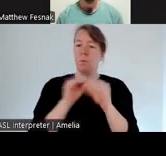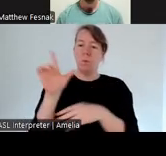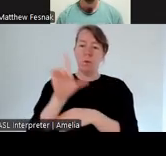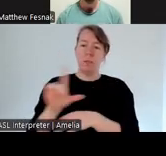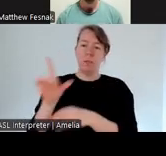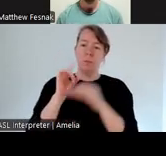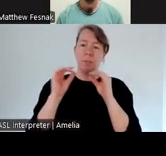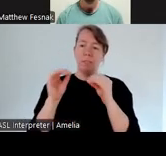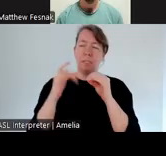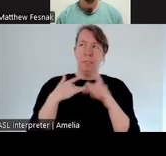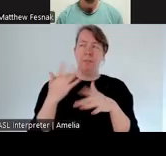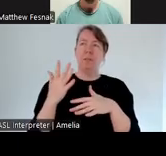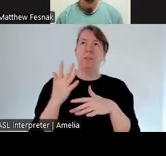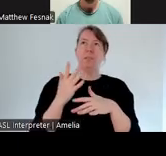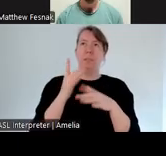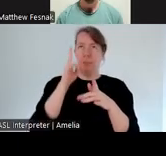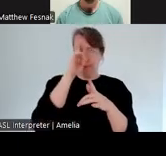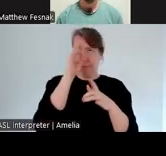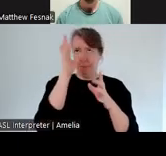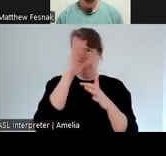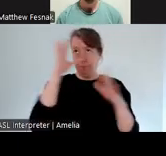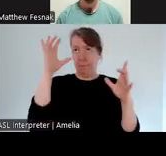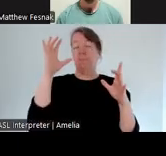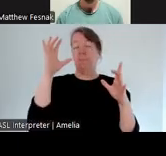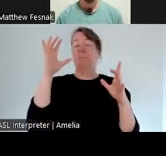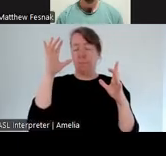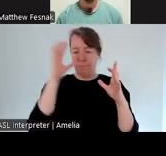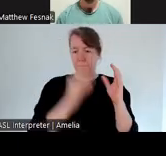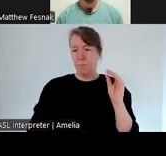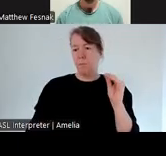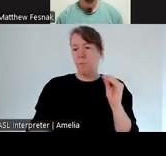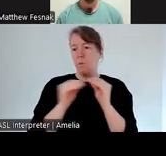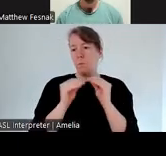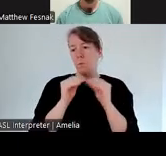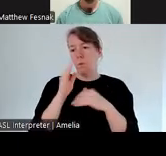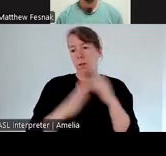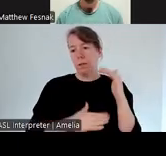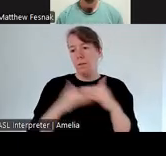more comfortable exploring that literature and understanding what's already been done.